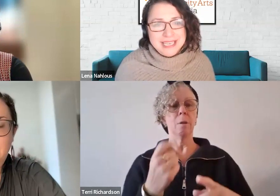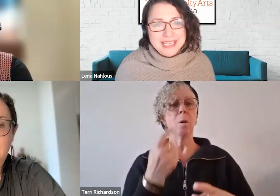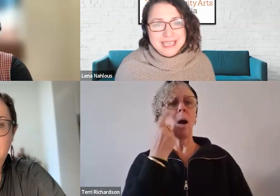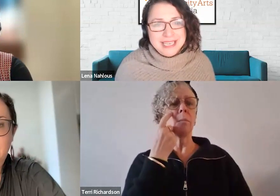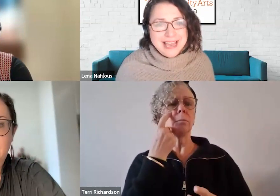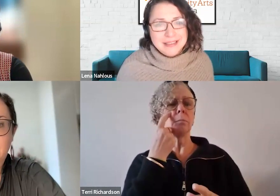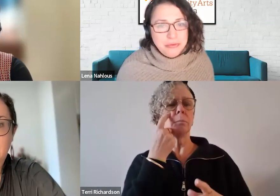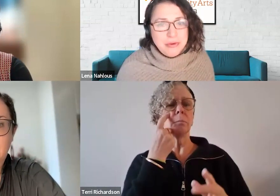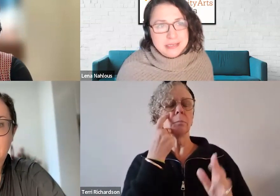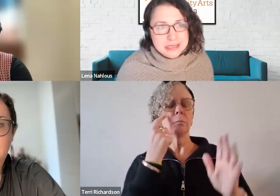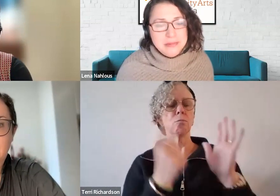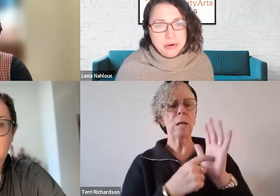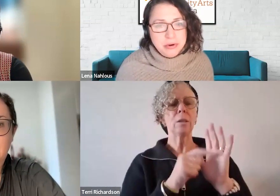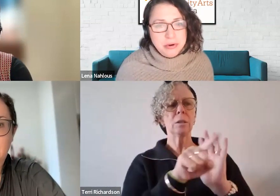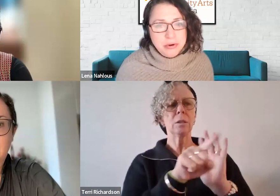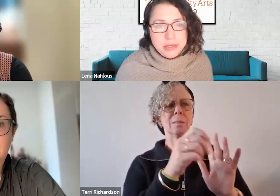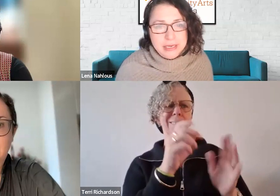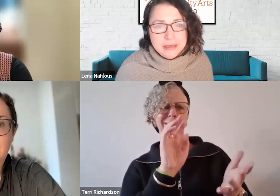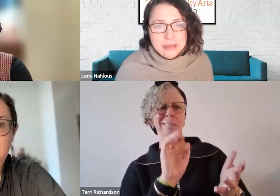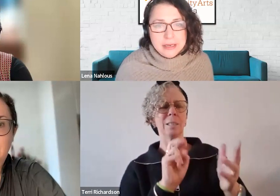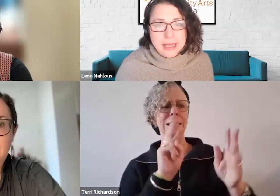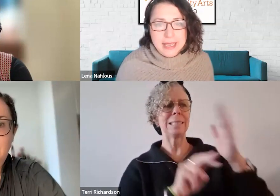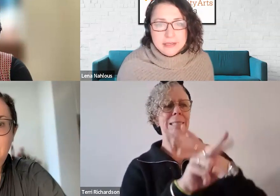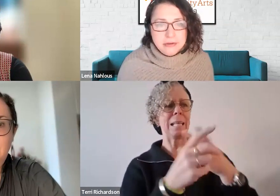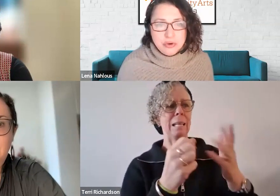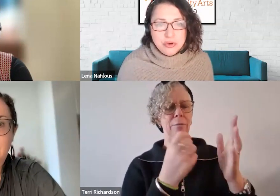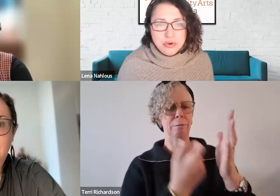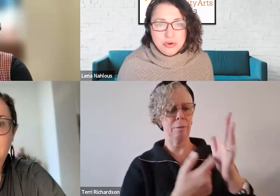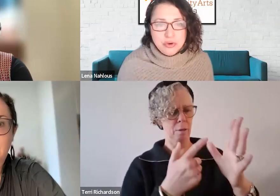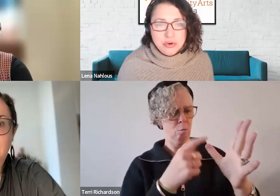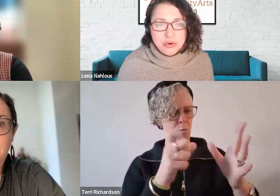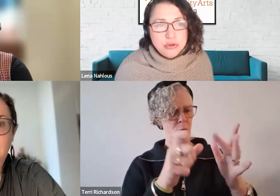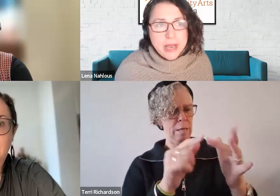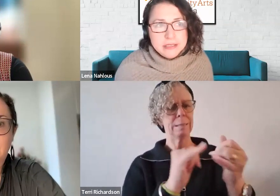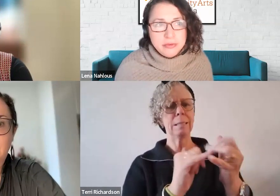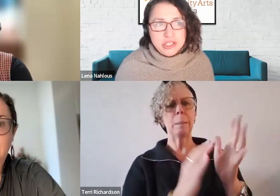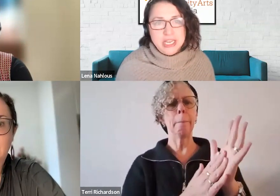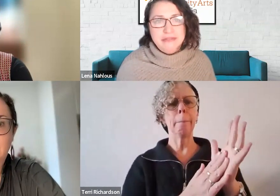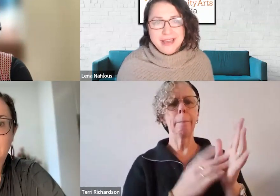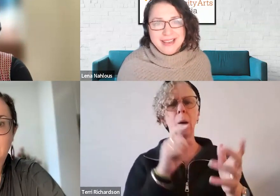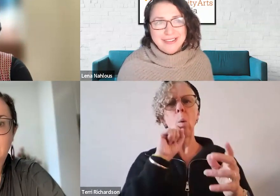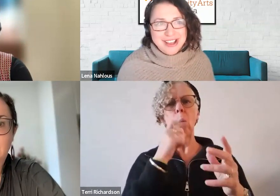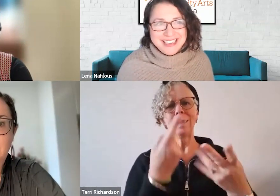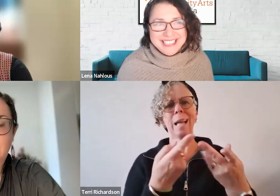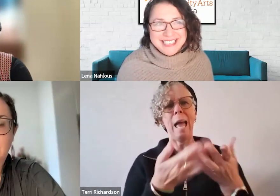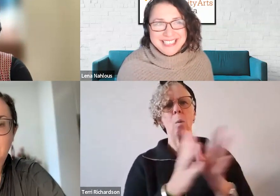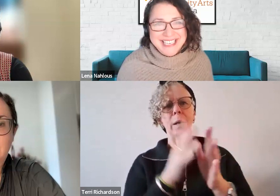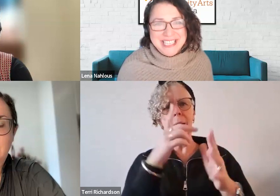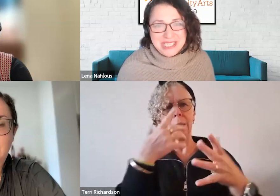tackling racism and promoting equity. And, of course, there's a lot of practical ways to achieve that outlined in this series